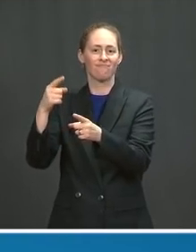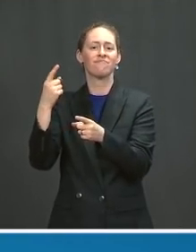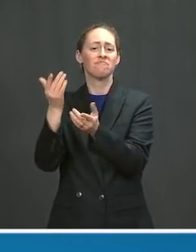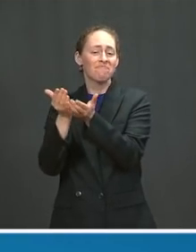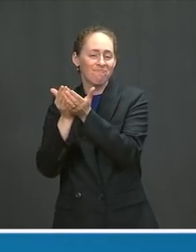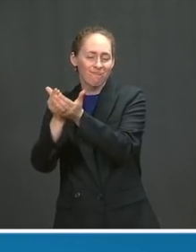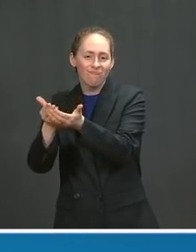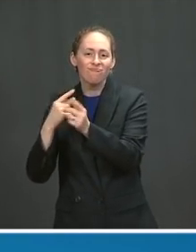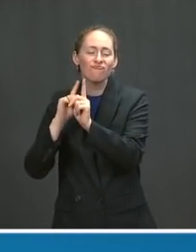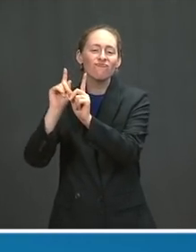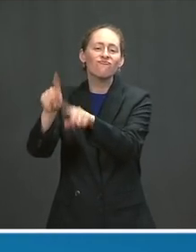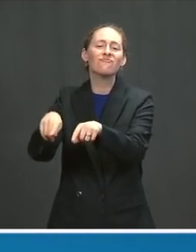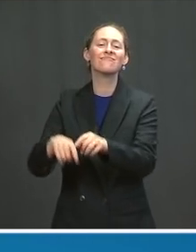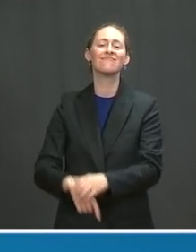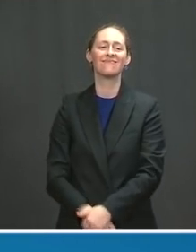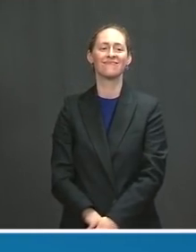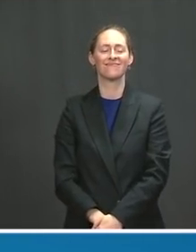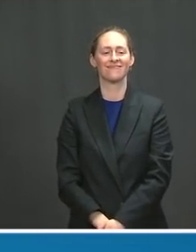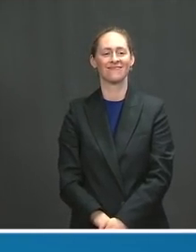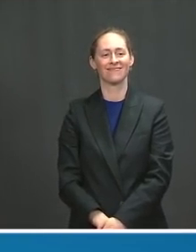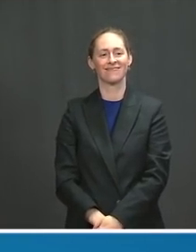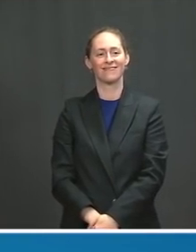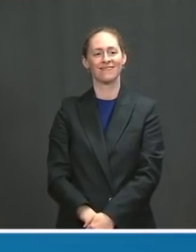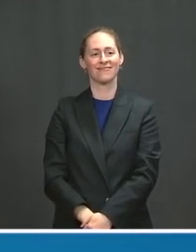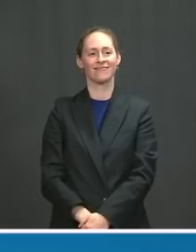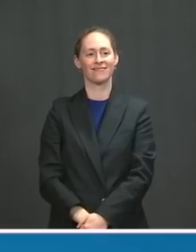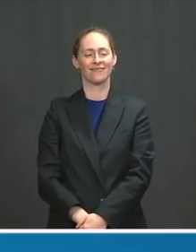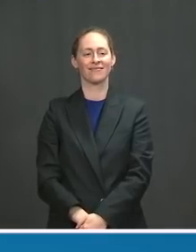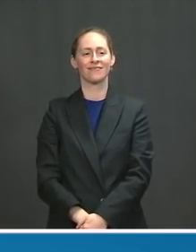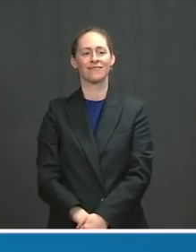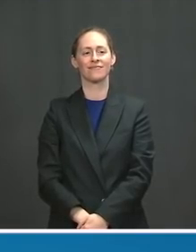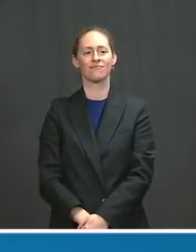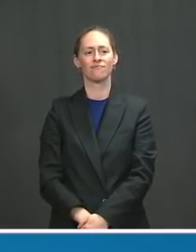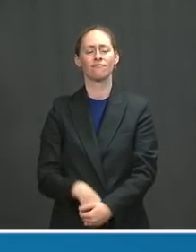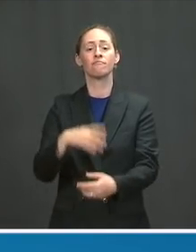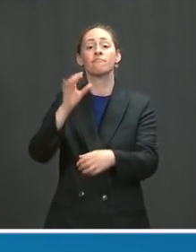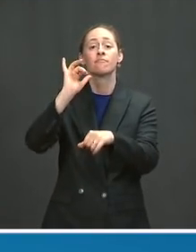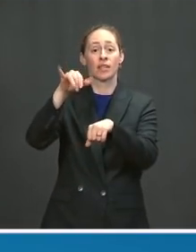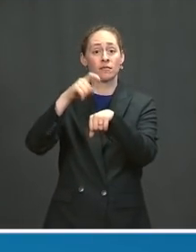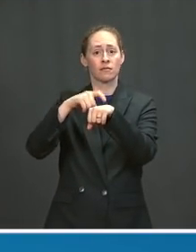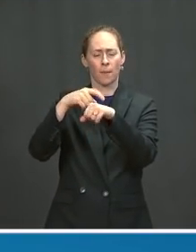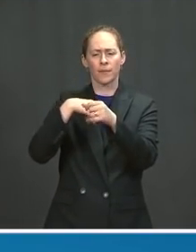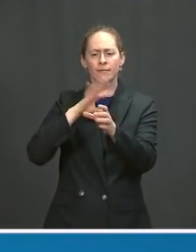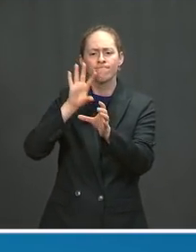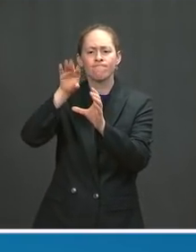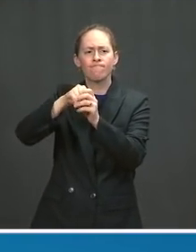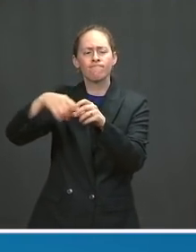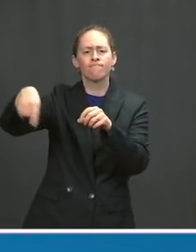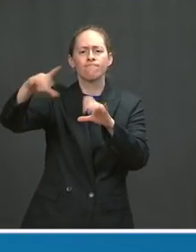of the Senate Intelligence Committee. So when I was aboard the vessel, I asked the officers, I said,